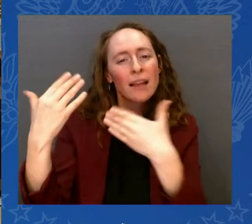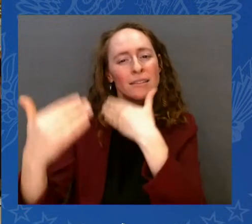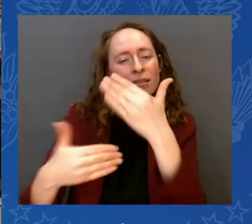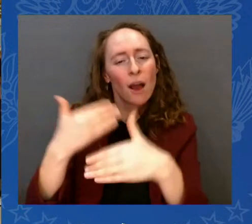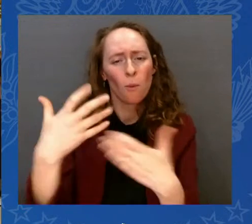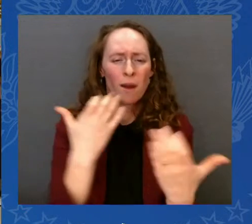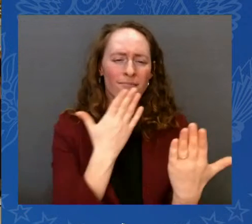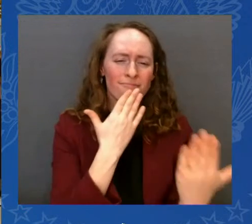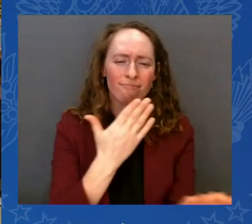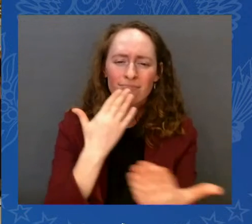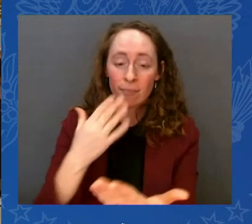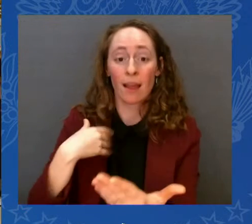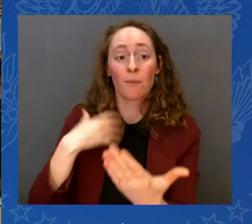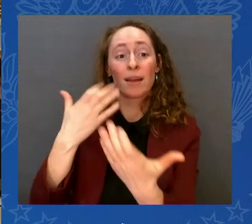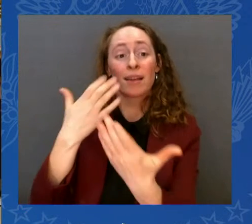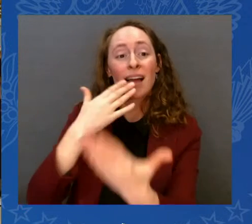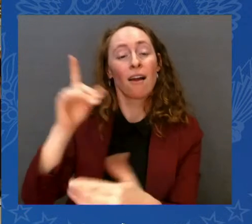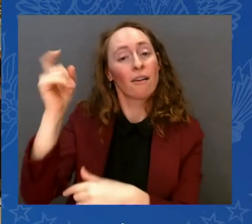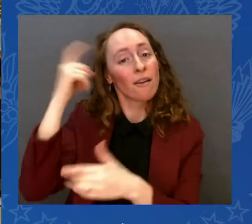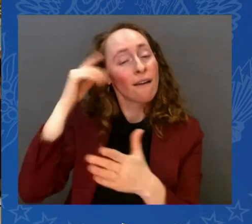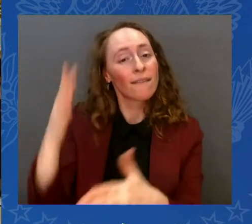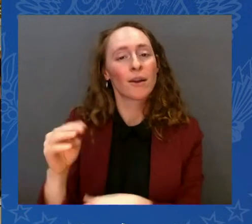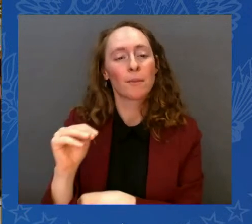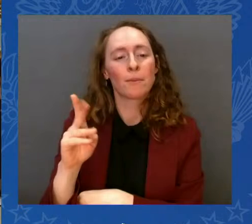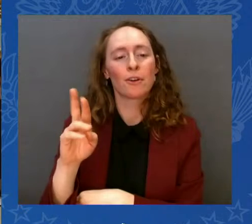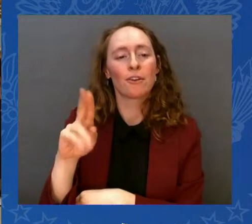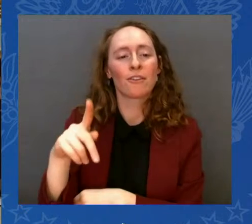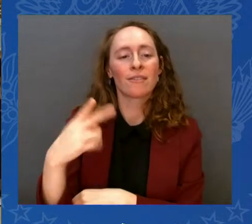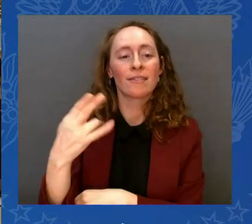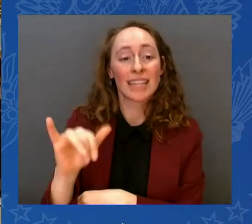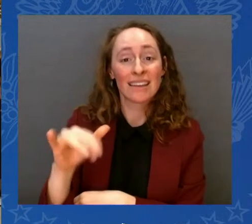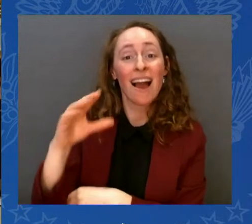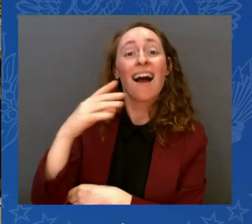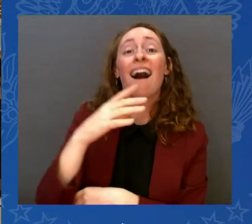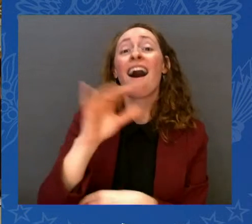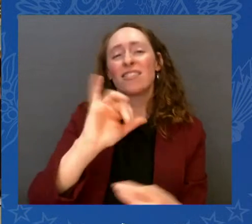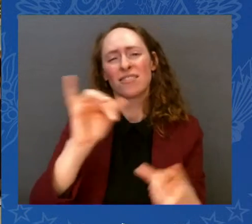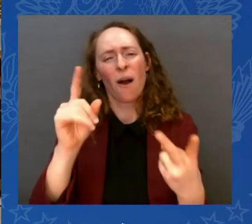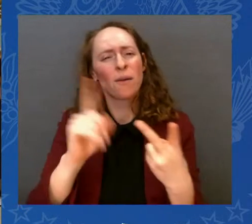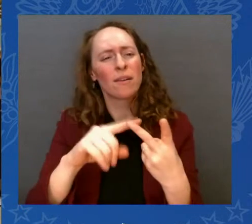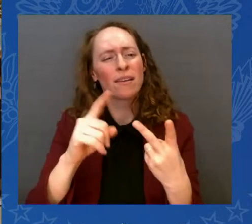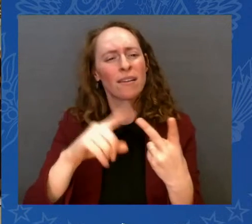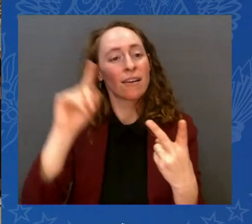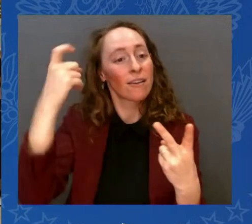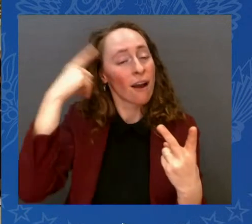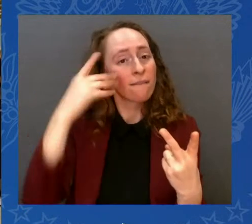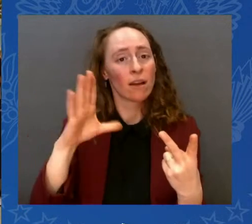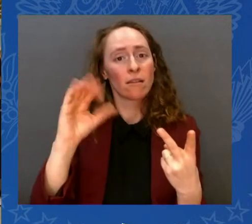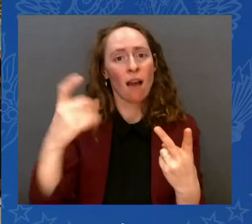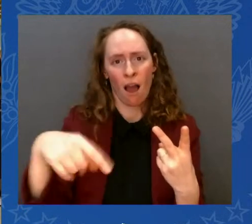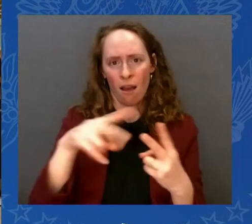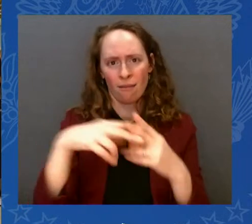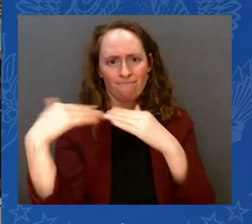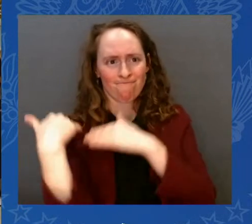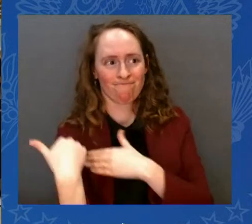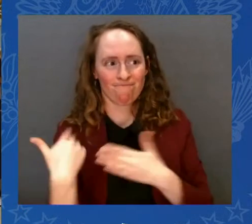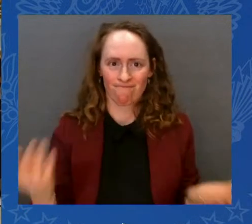Thank you.